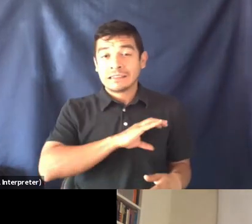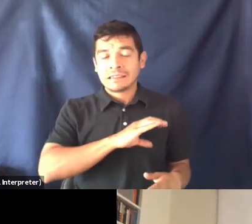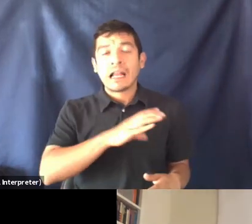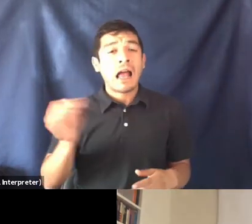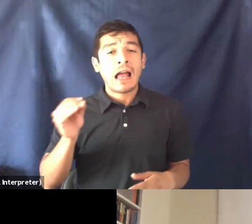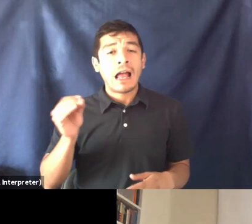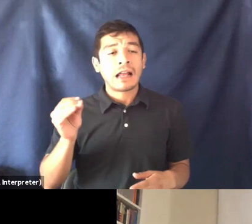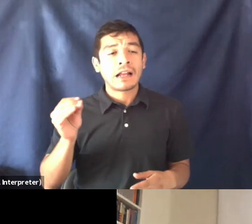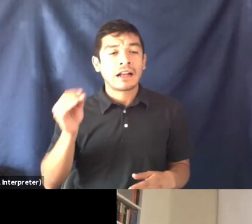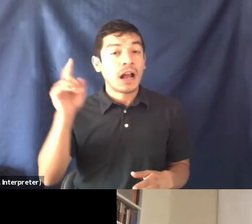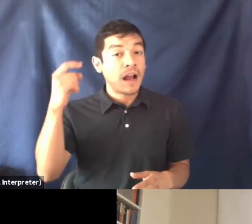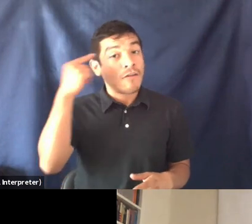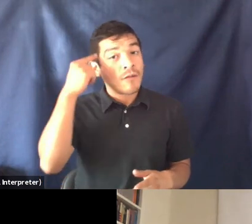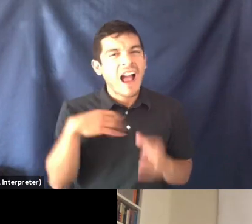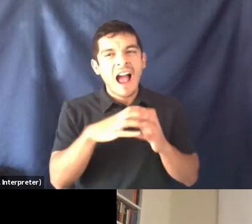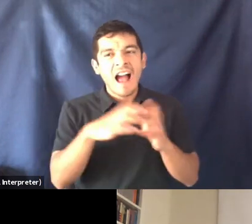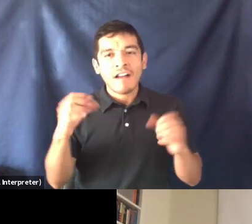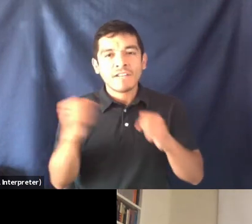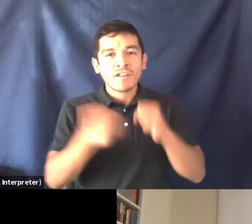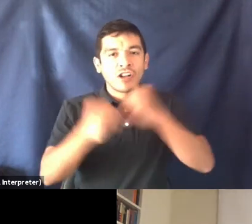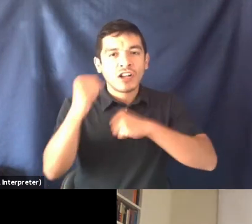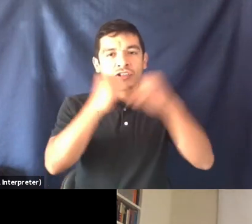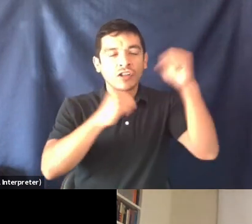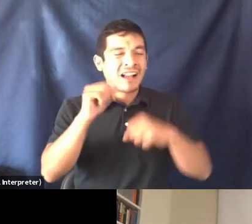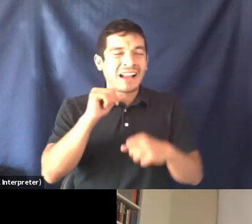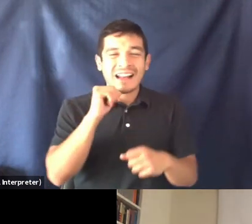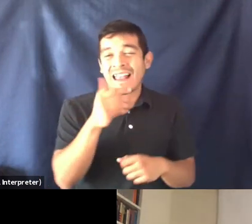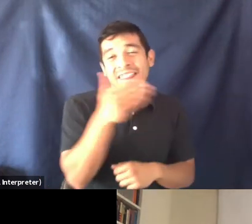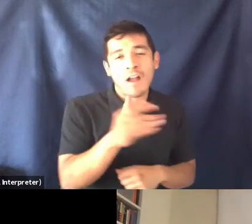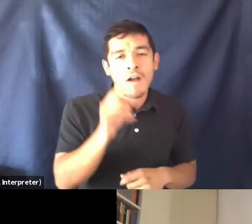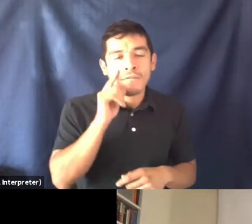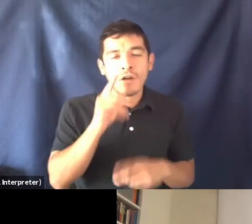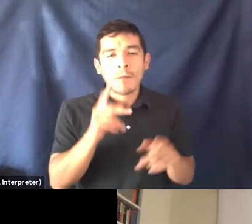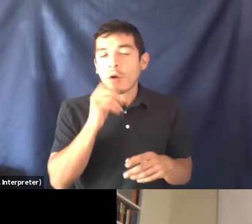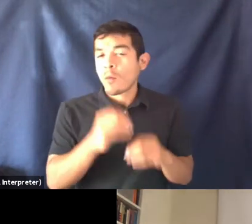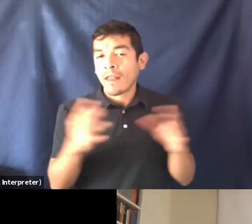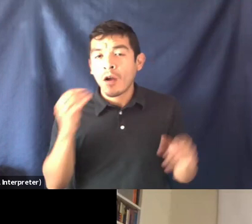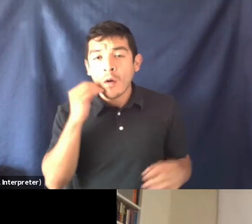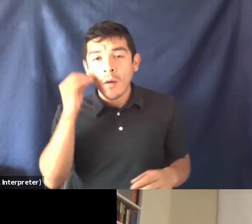I mean there's a lot of infrastructure that's lacking for refugees but at least in terms of the stray animal population